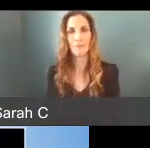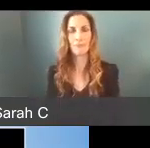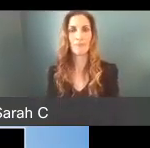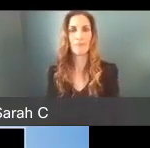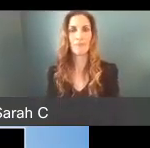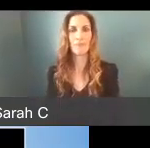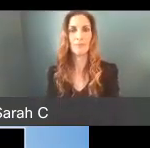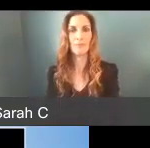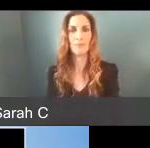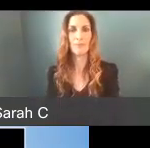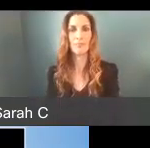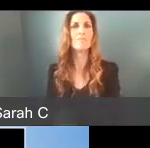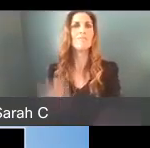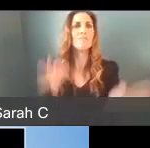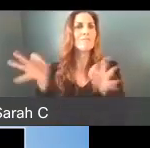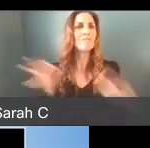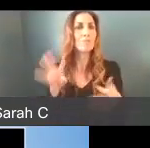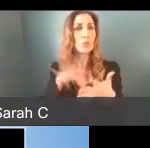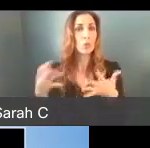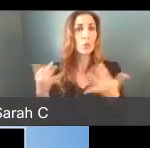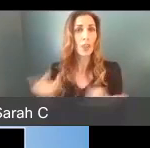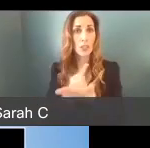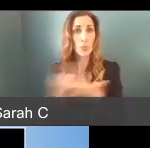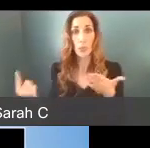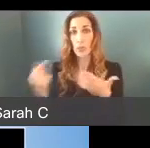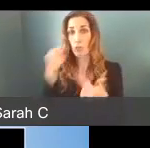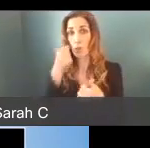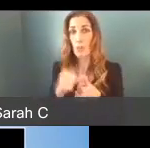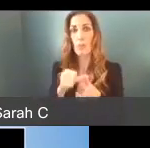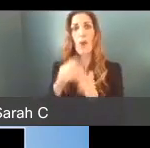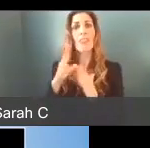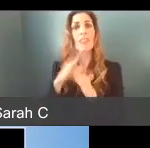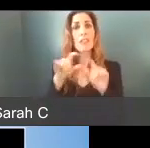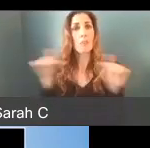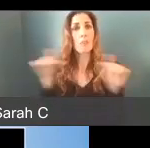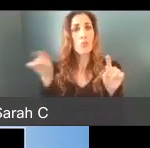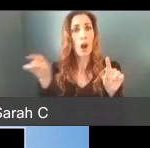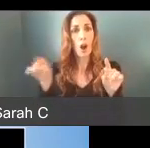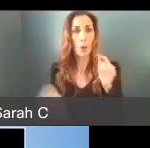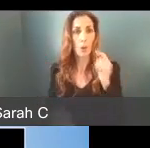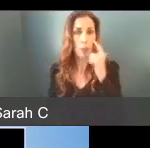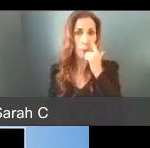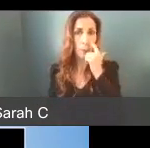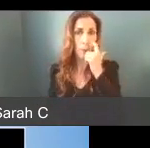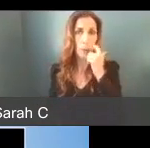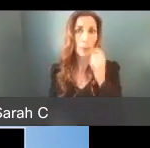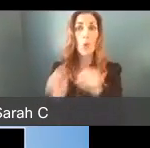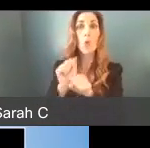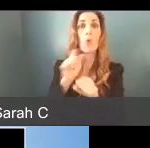week. As a reminder, the top row is the work of the Montgomery County Office of Public Health.